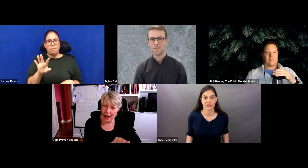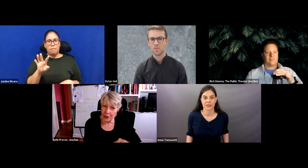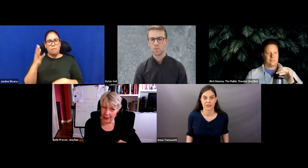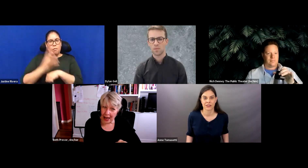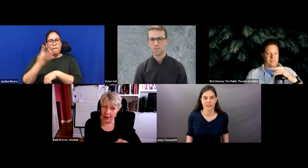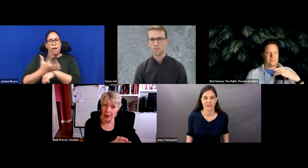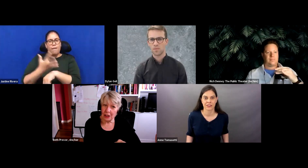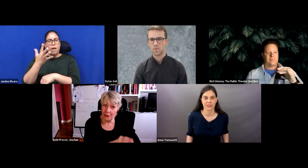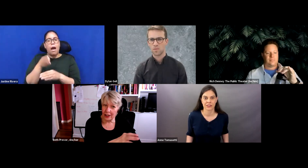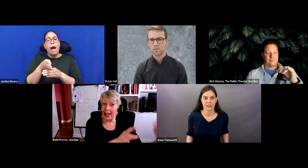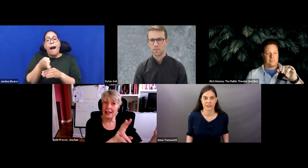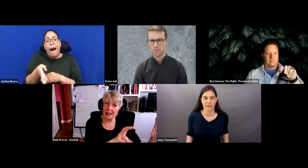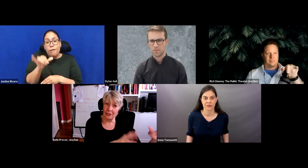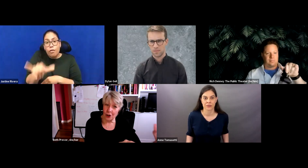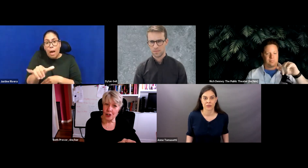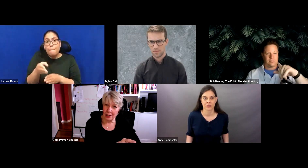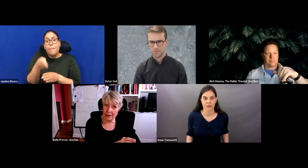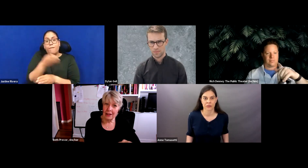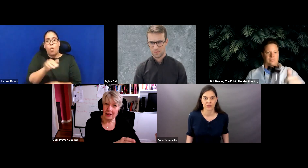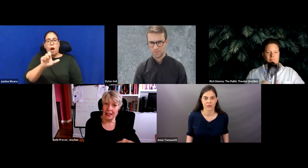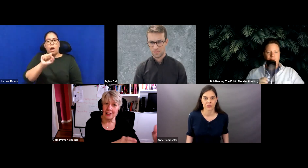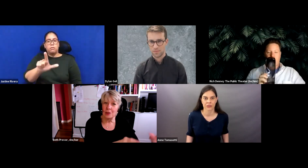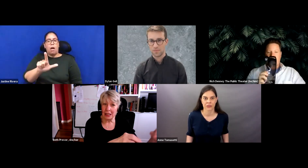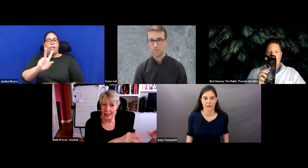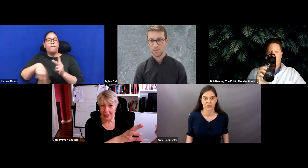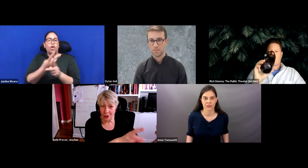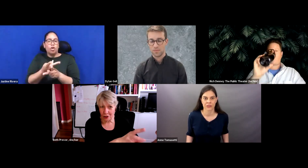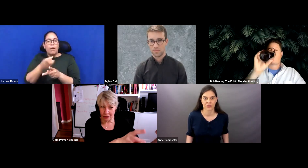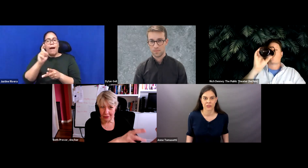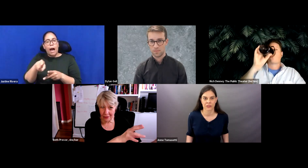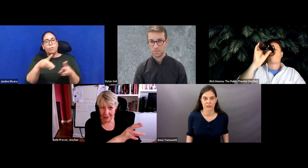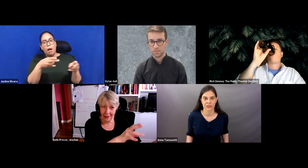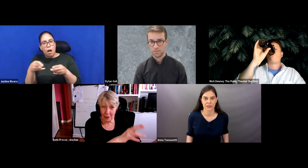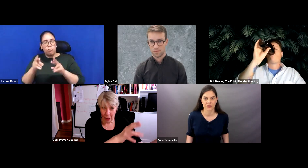after that, before the ASL version needed to be sent to The